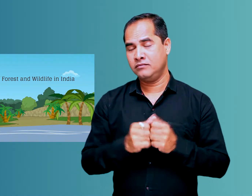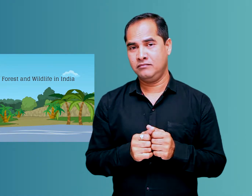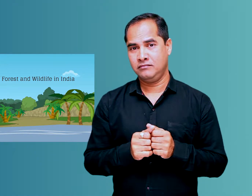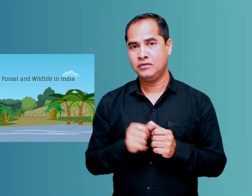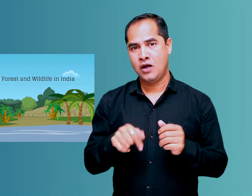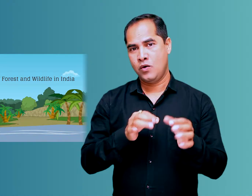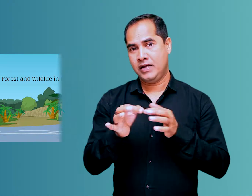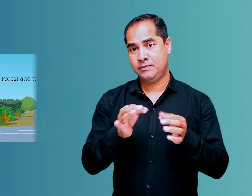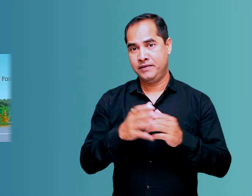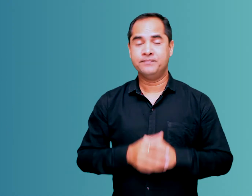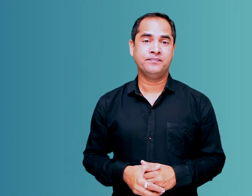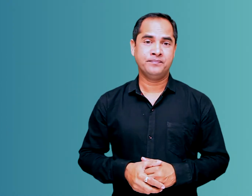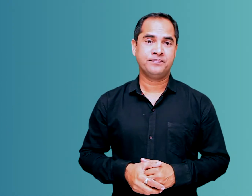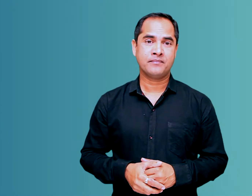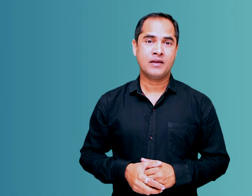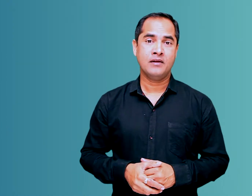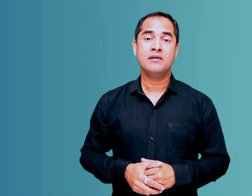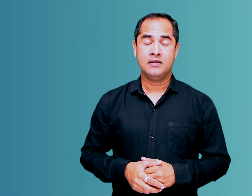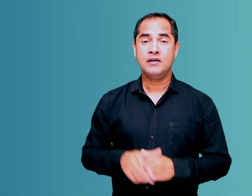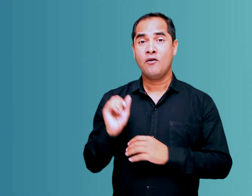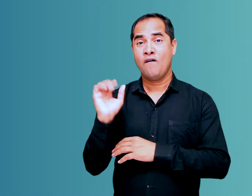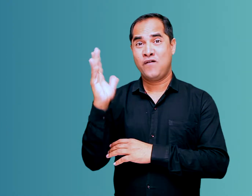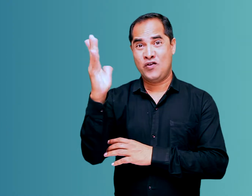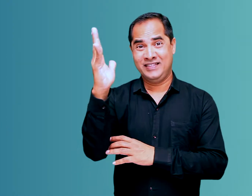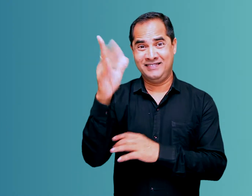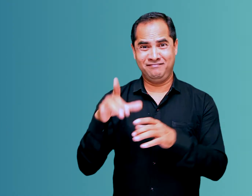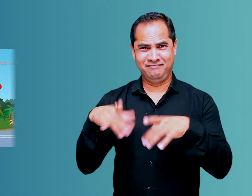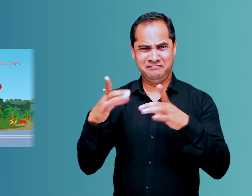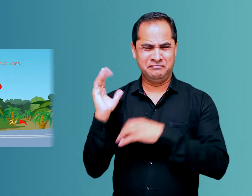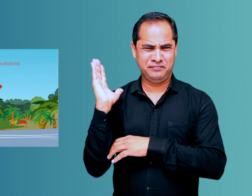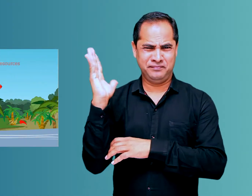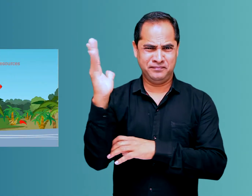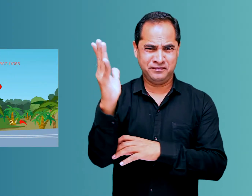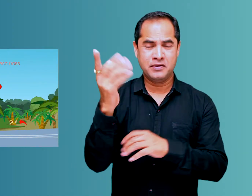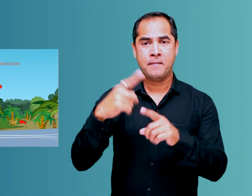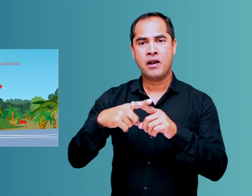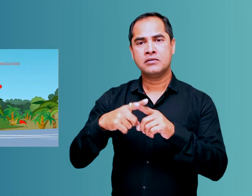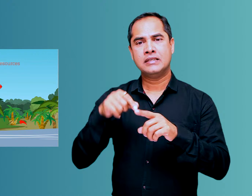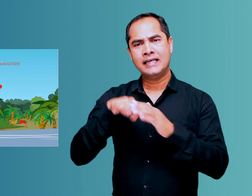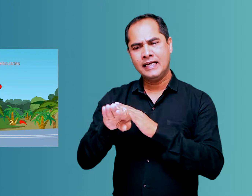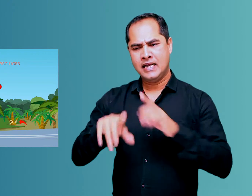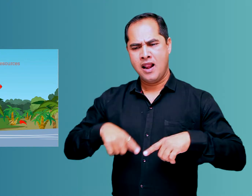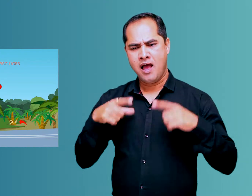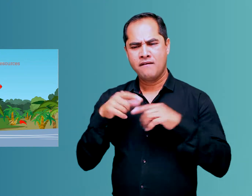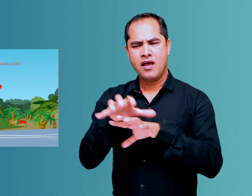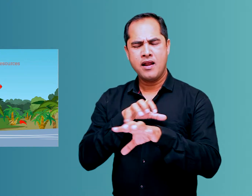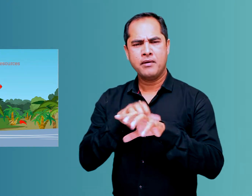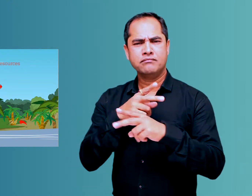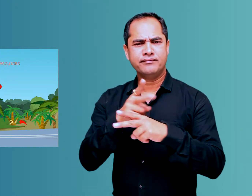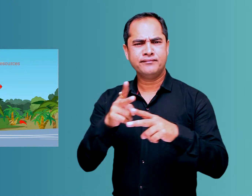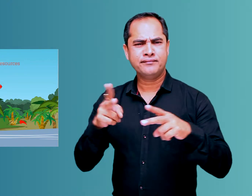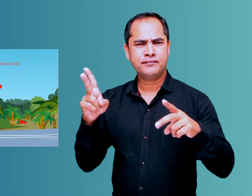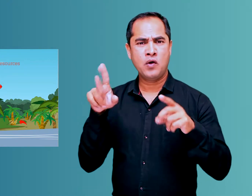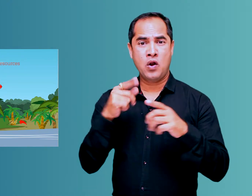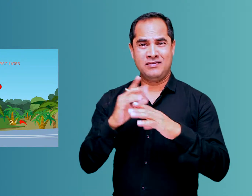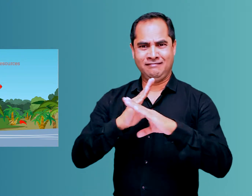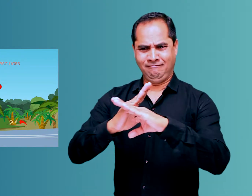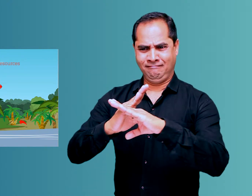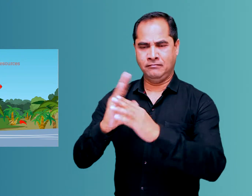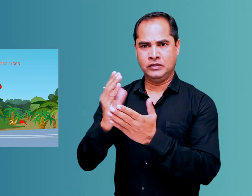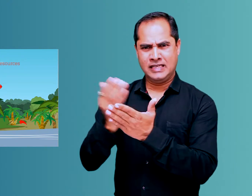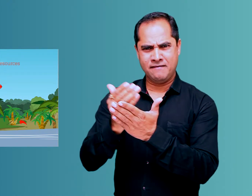The conservation of forests and wildlife preserves the